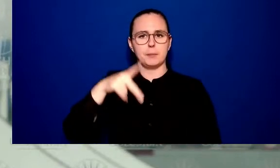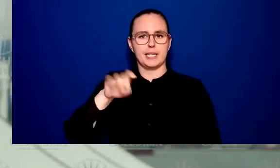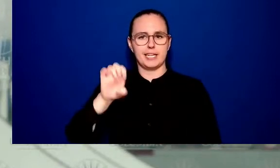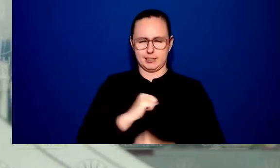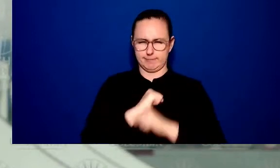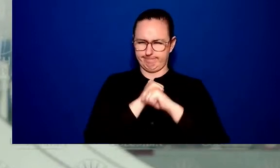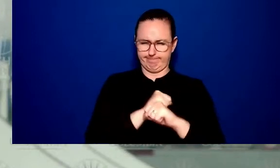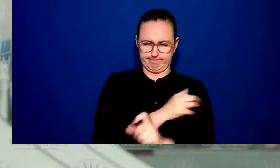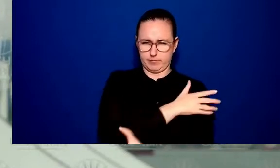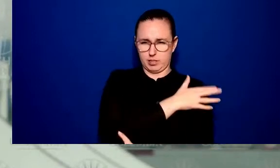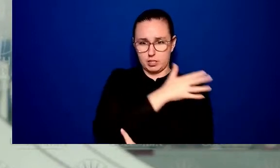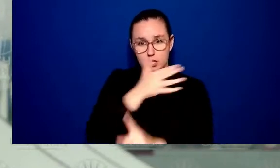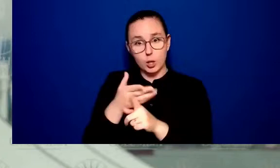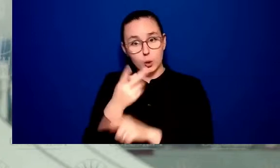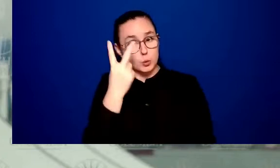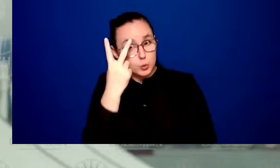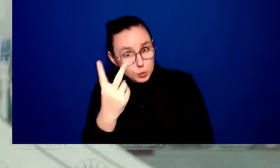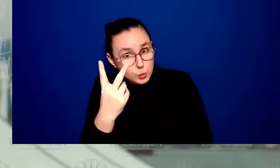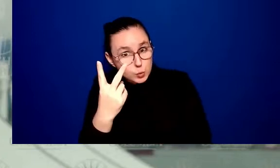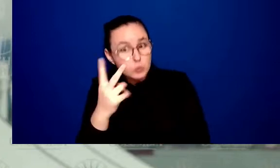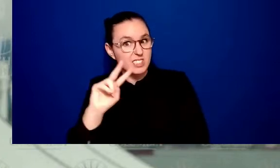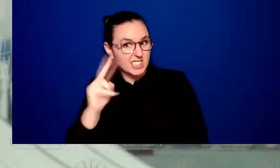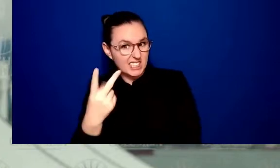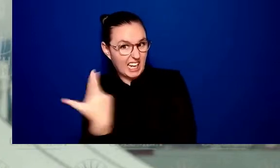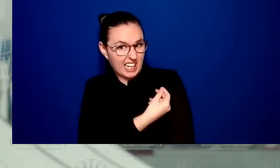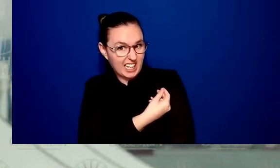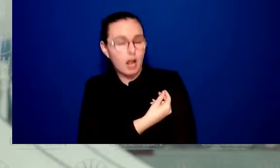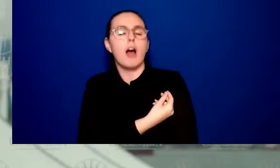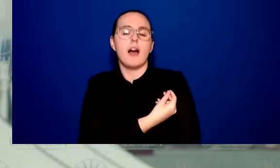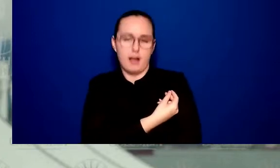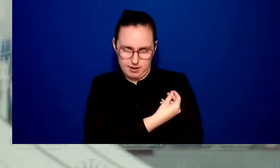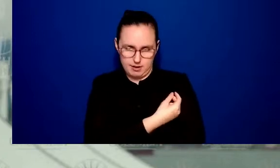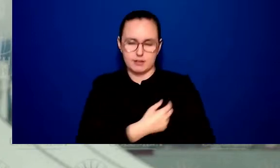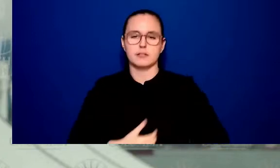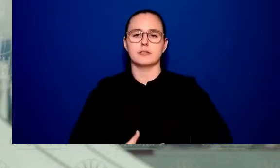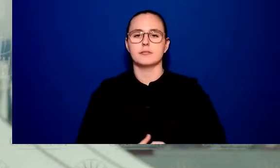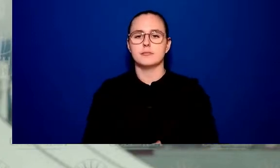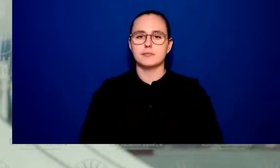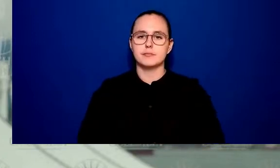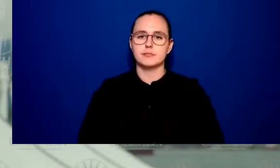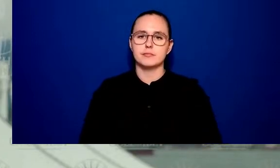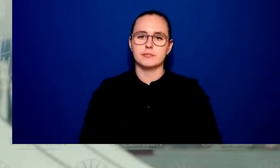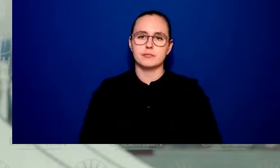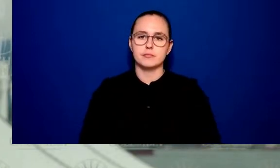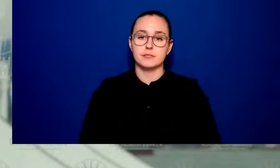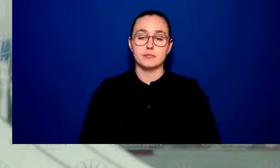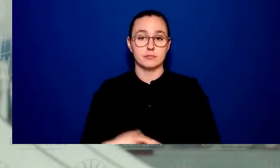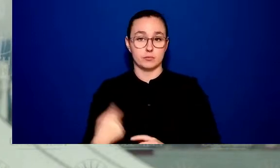just want to report as to where we are. Since my last report, health authorities have hired an additional 43 individuals to